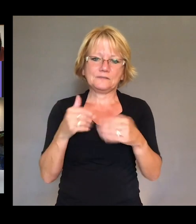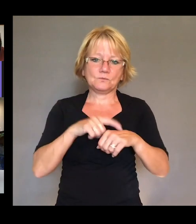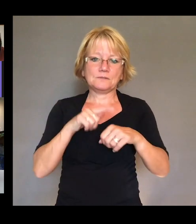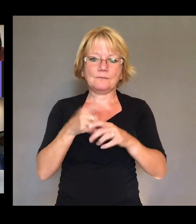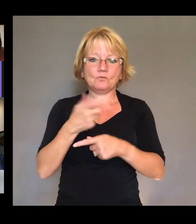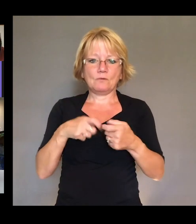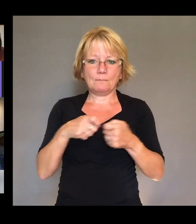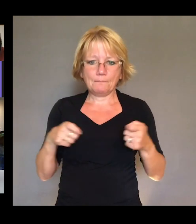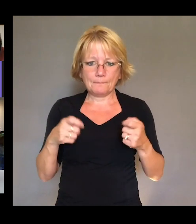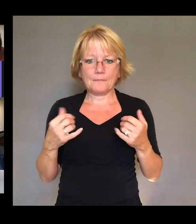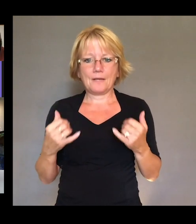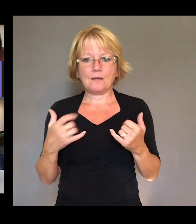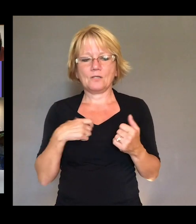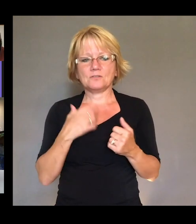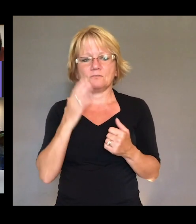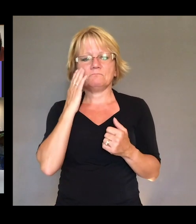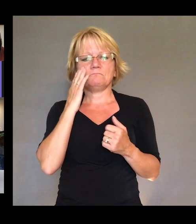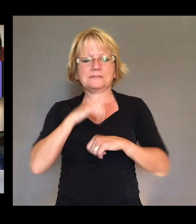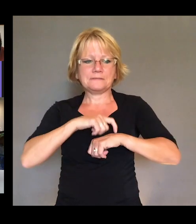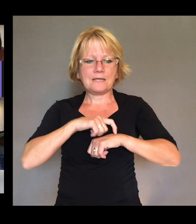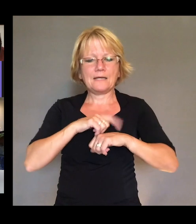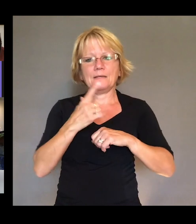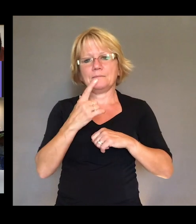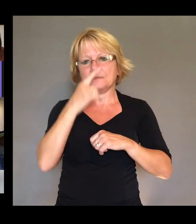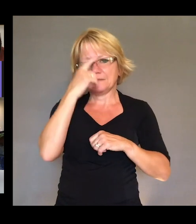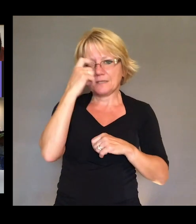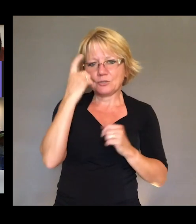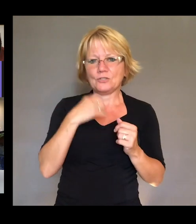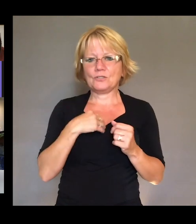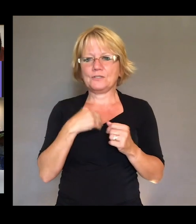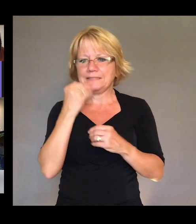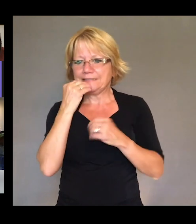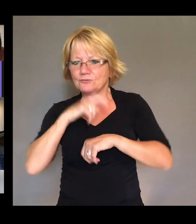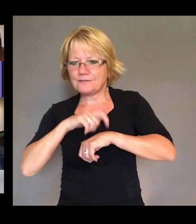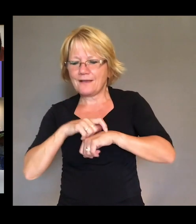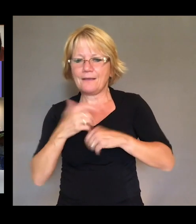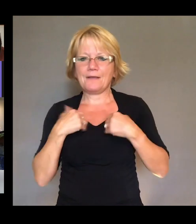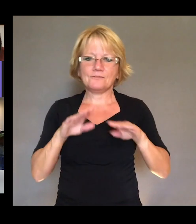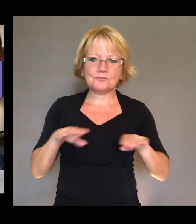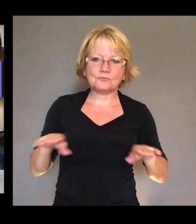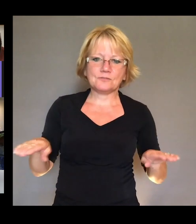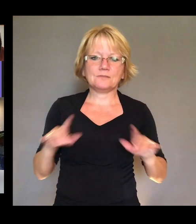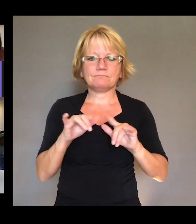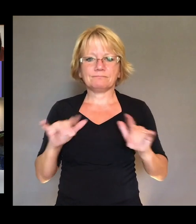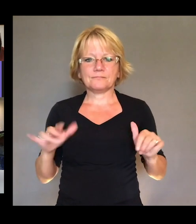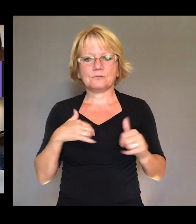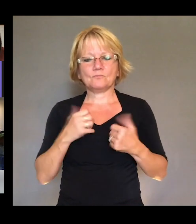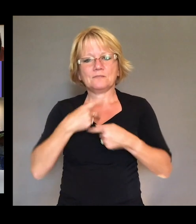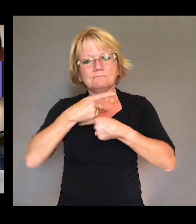that I wanted to kind of really get through just to be aware of people's time, its summertime, dinner time, we got small children, we got all types of things going on.